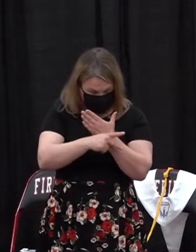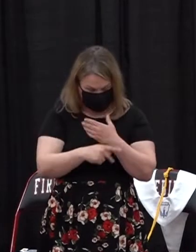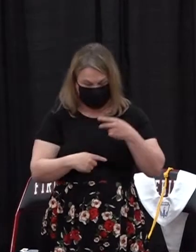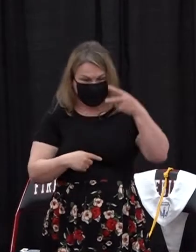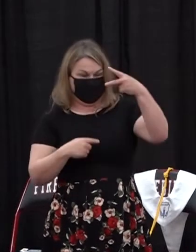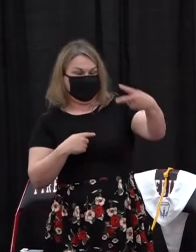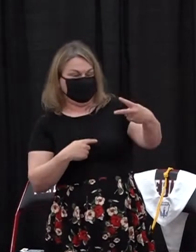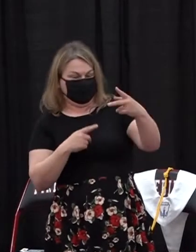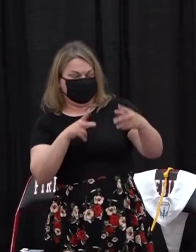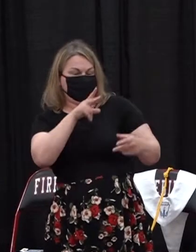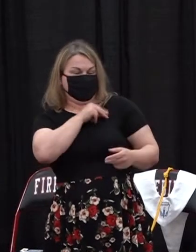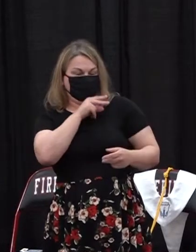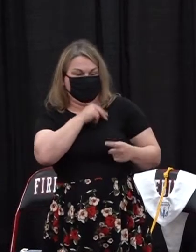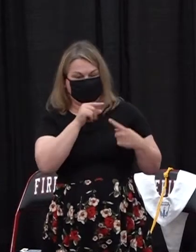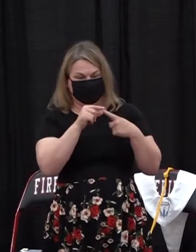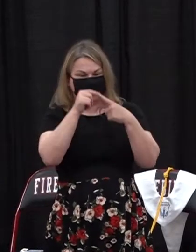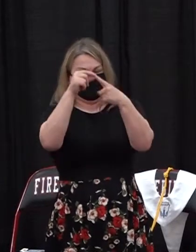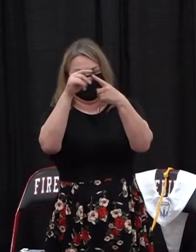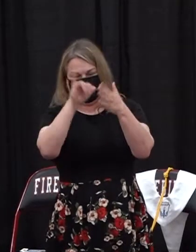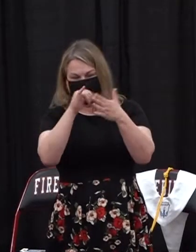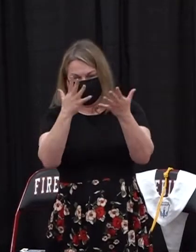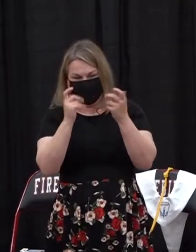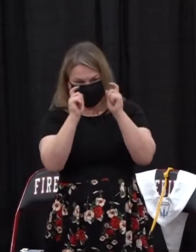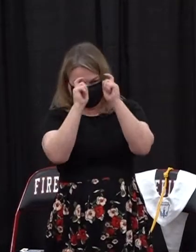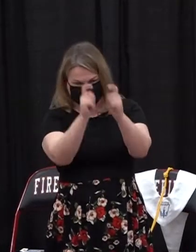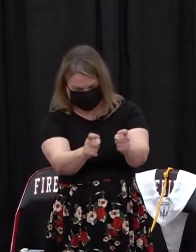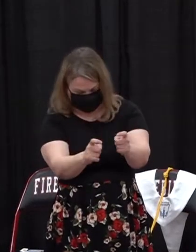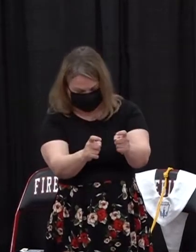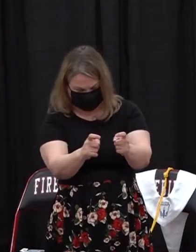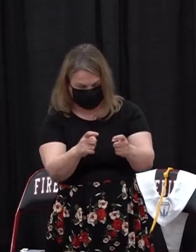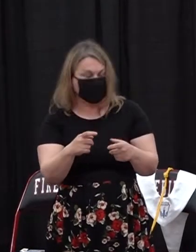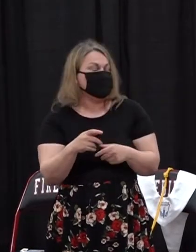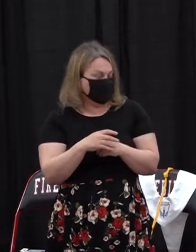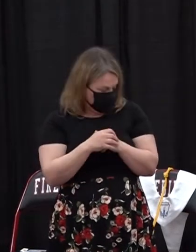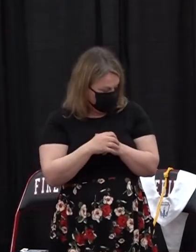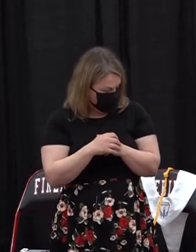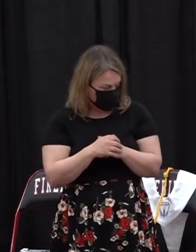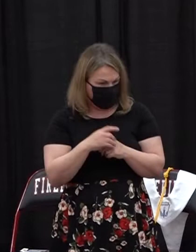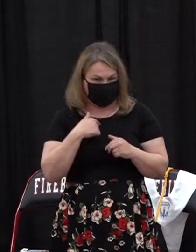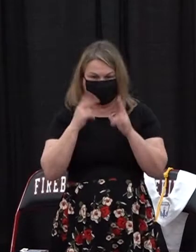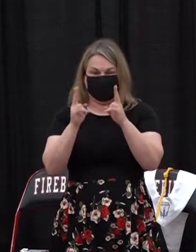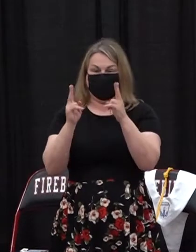Before we continue on the program, I have two special awards that I would like to give.